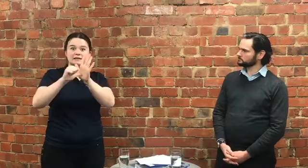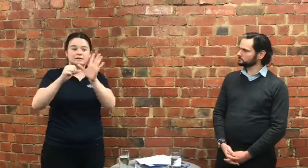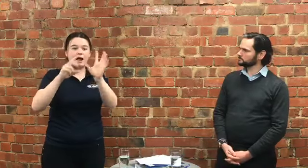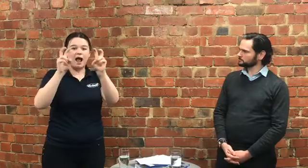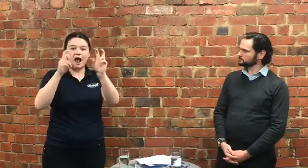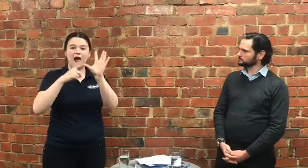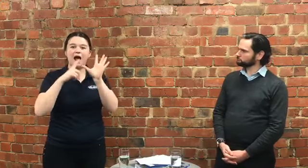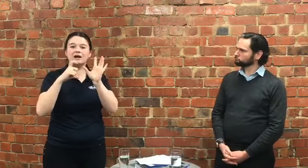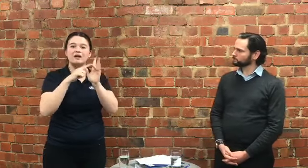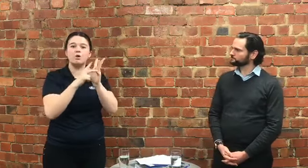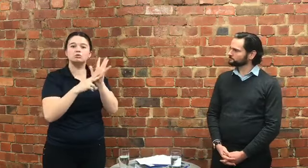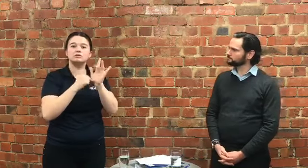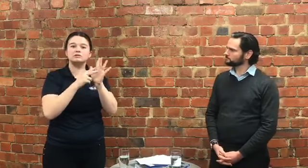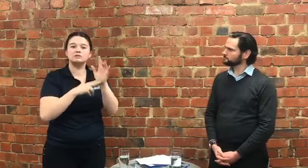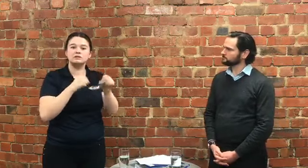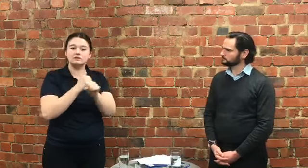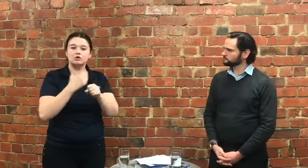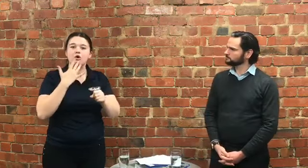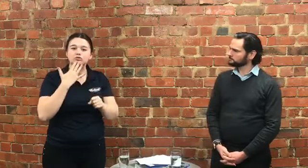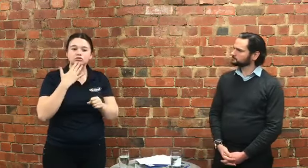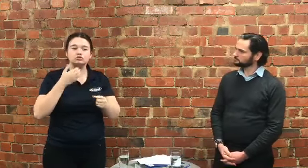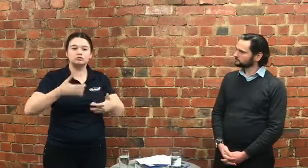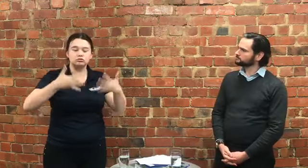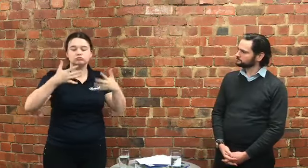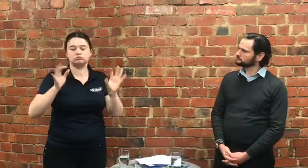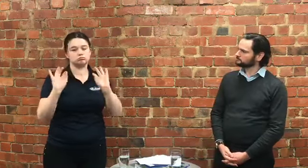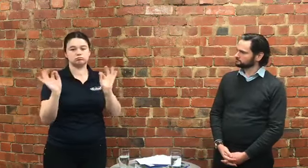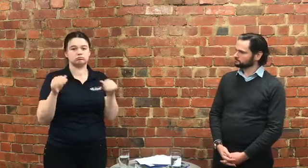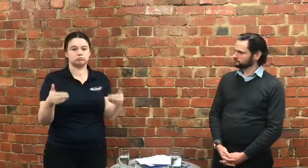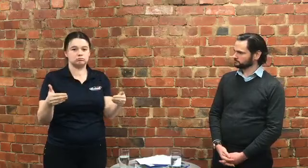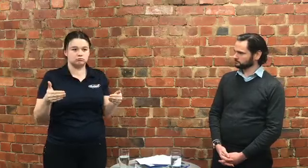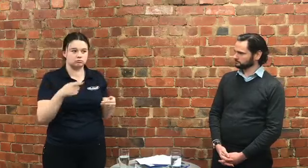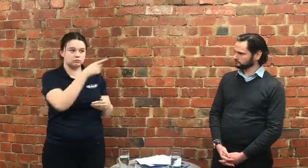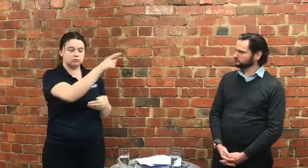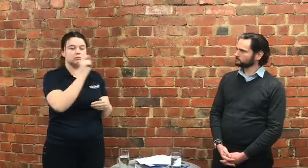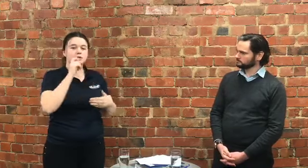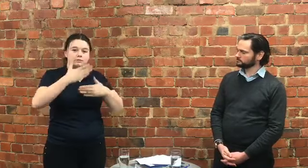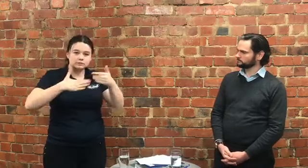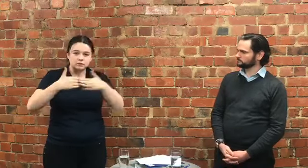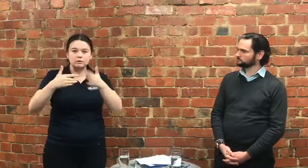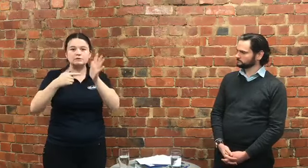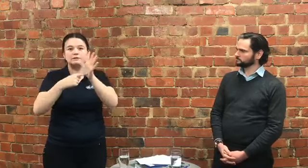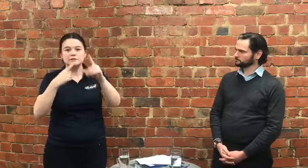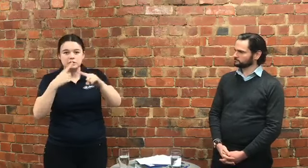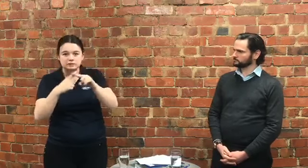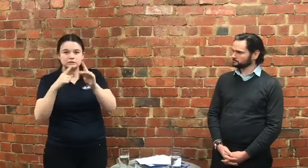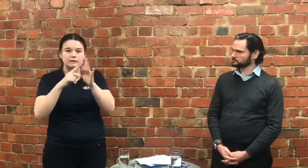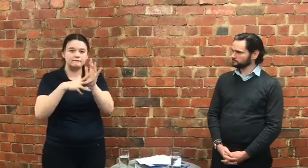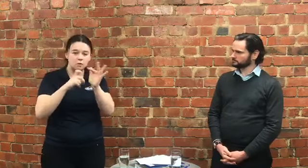So, I suppose they're the ones who are looking after some of the costs and things like that.